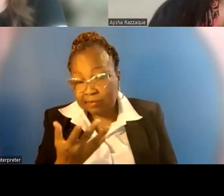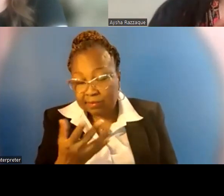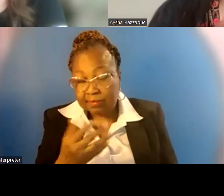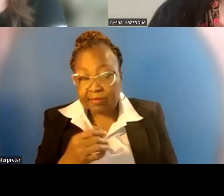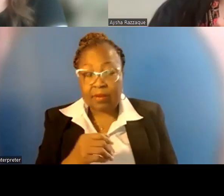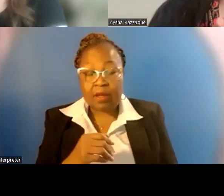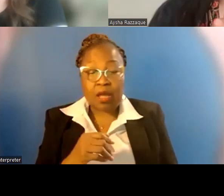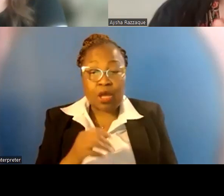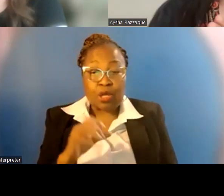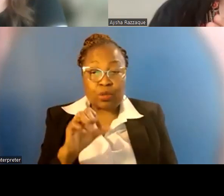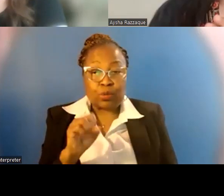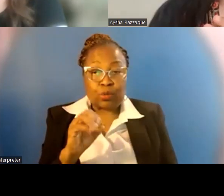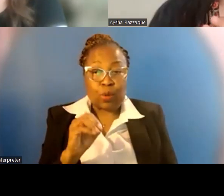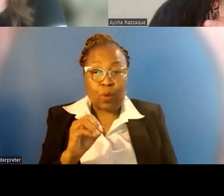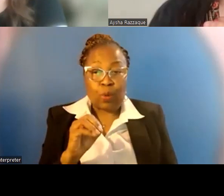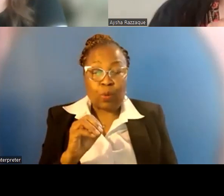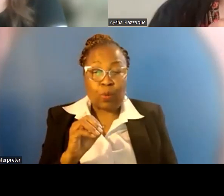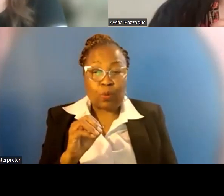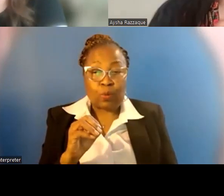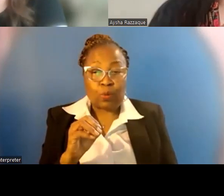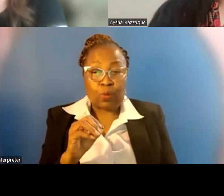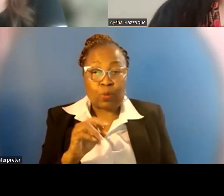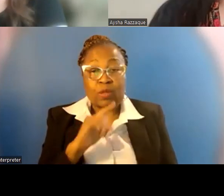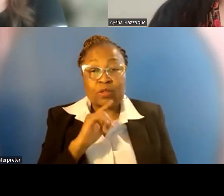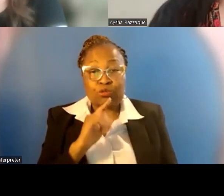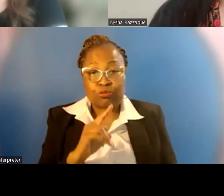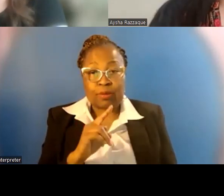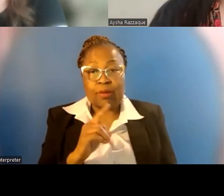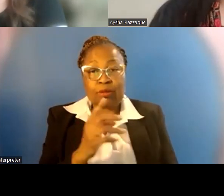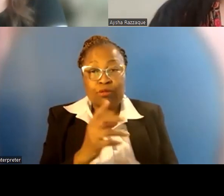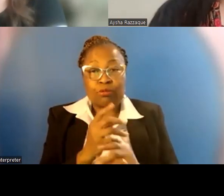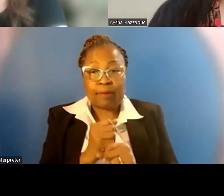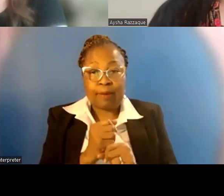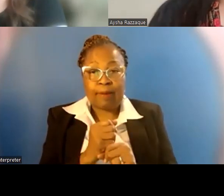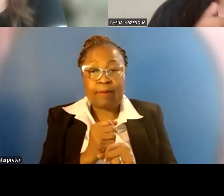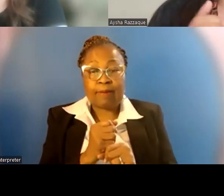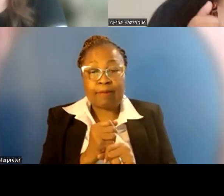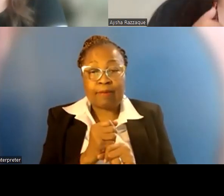It's to really gain diverse range